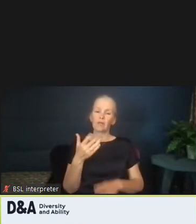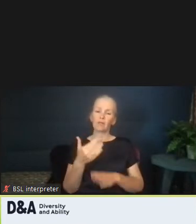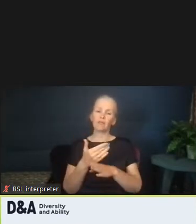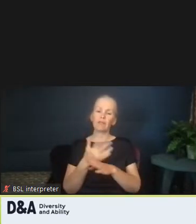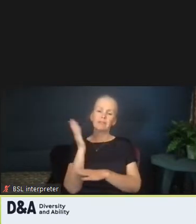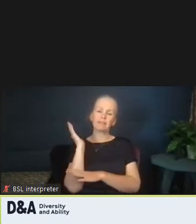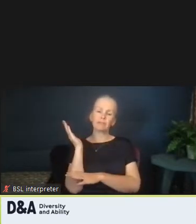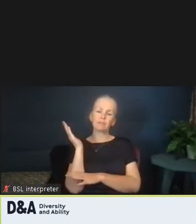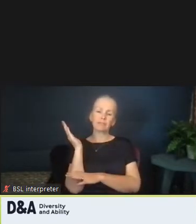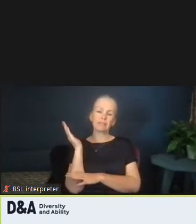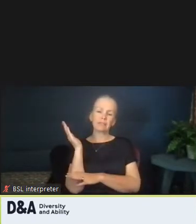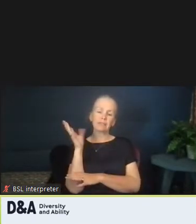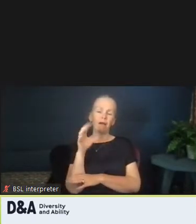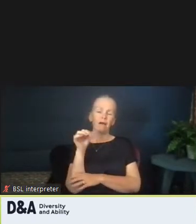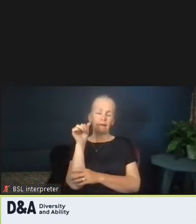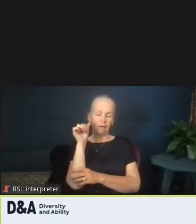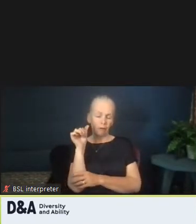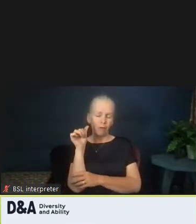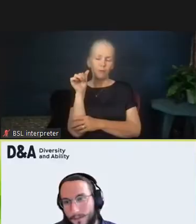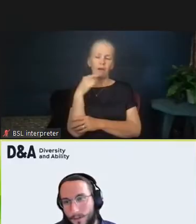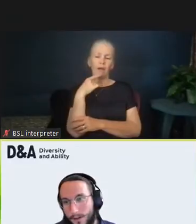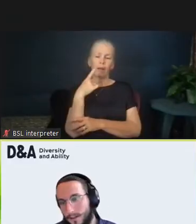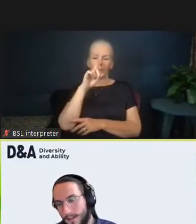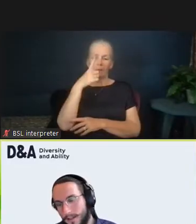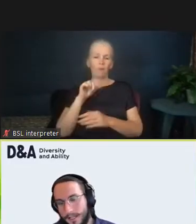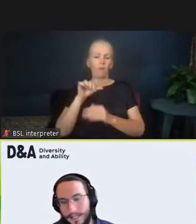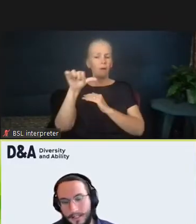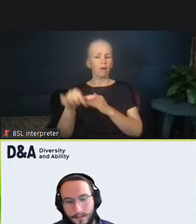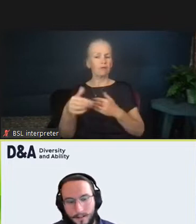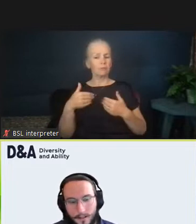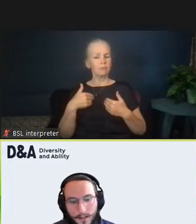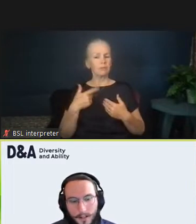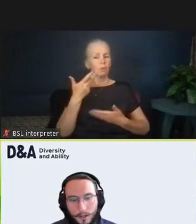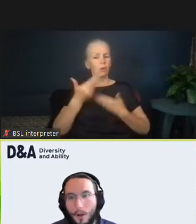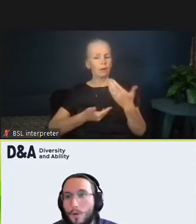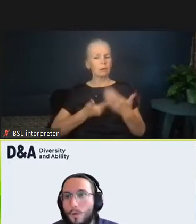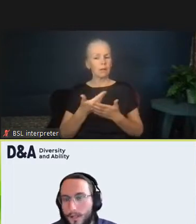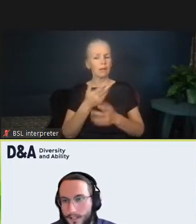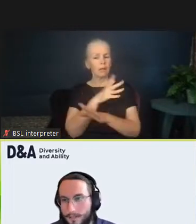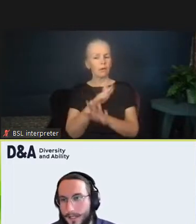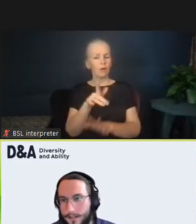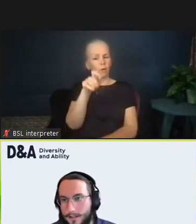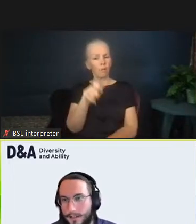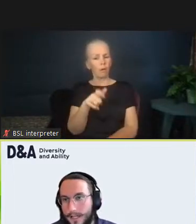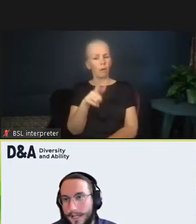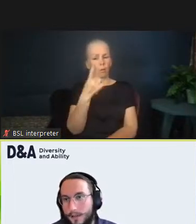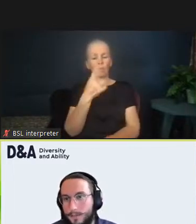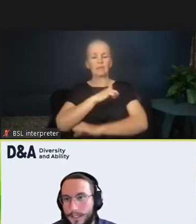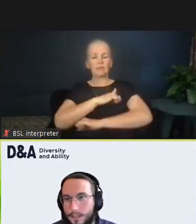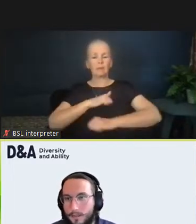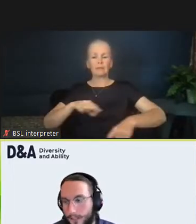touched on it already. And I know that and people after me will, is that no one space allows me to